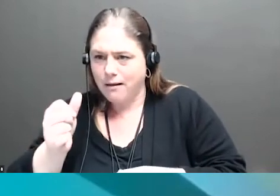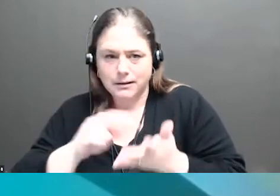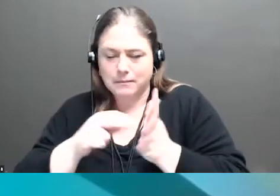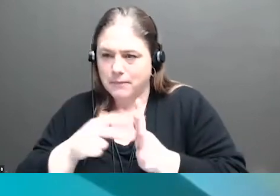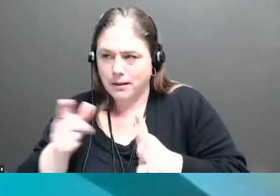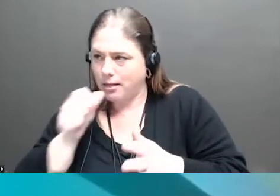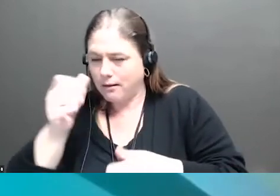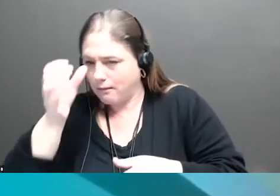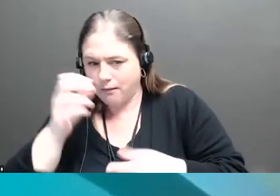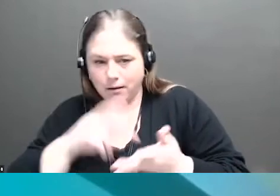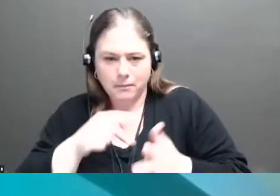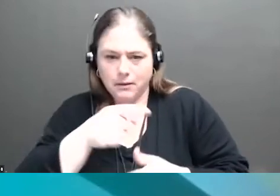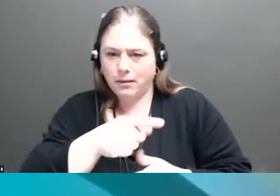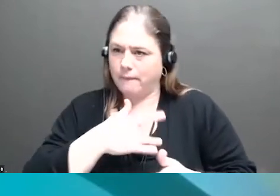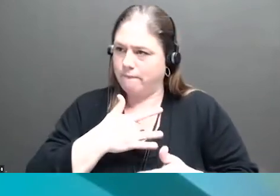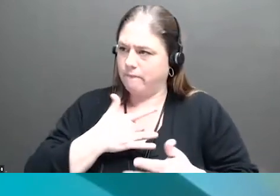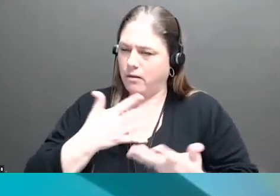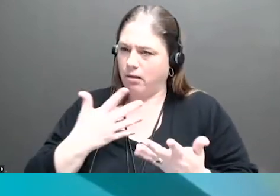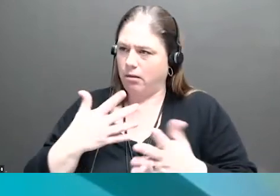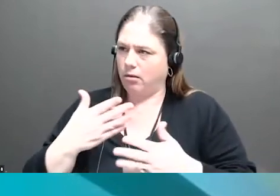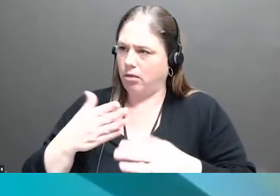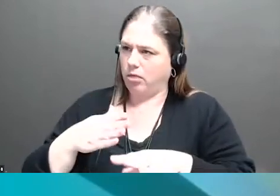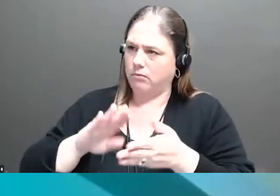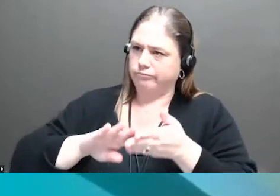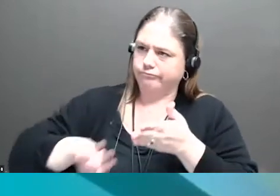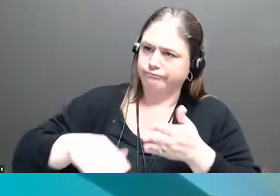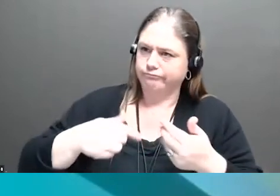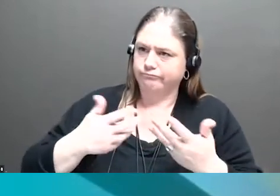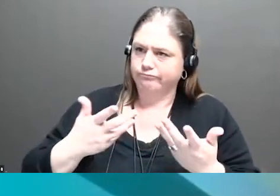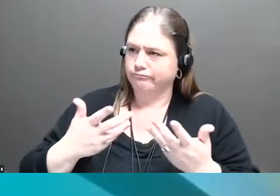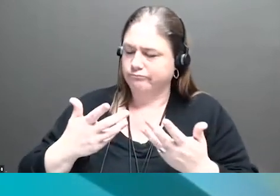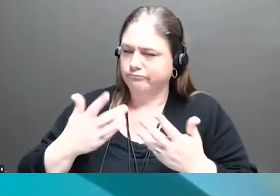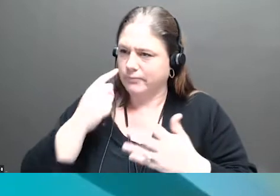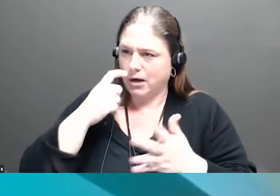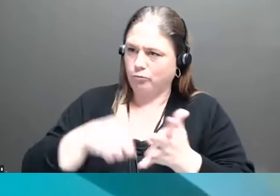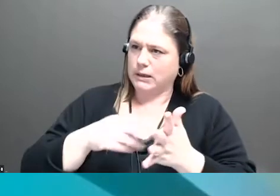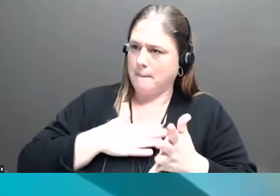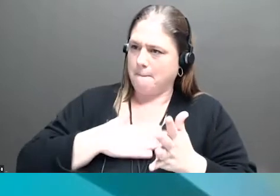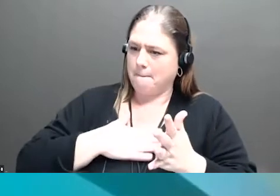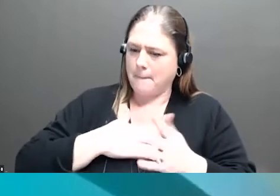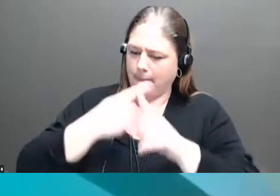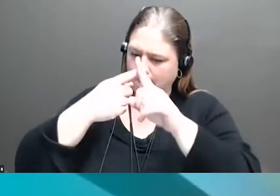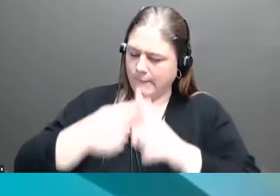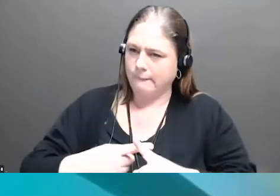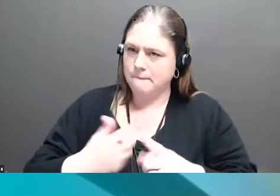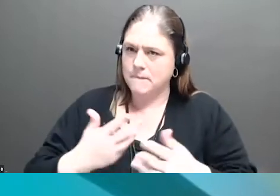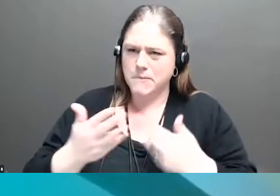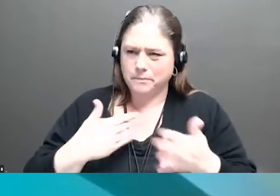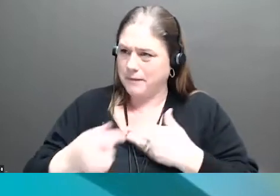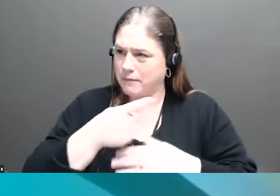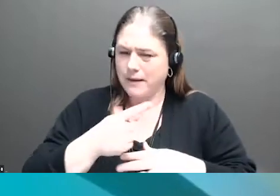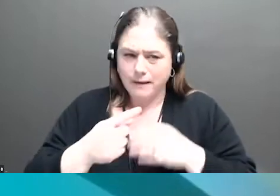excluded from the workforce even though they have great education and some work experience.